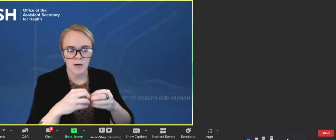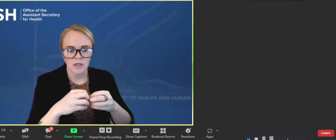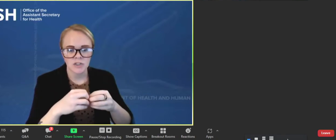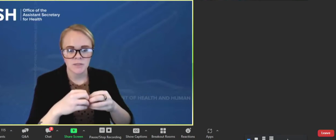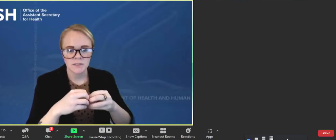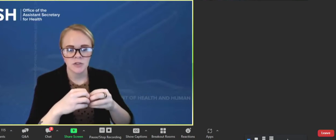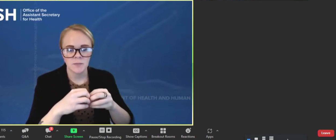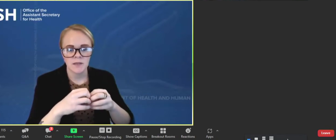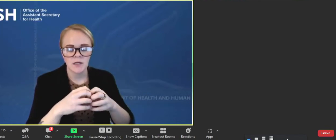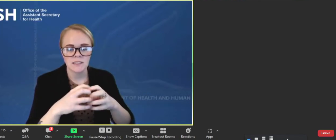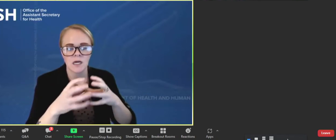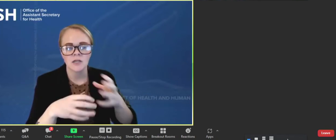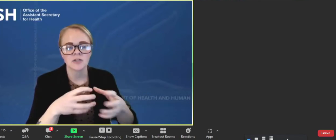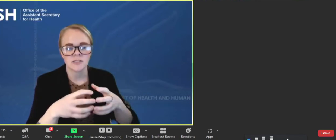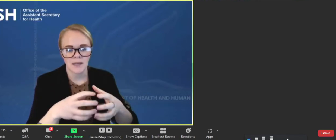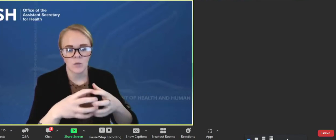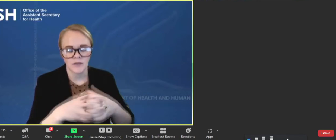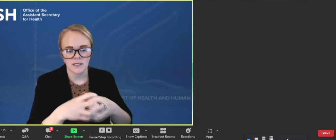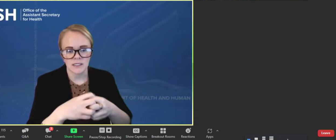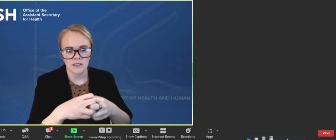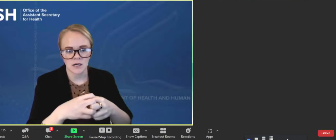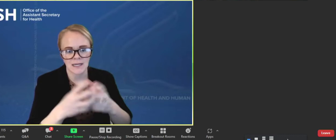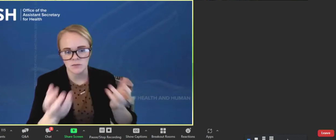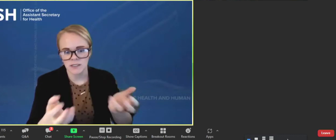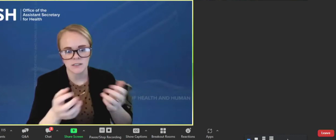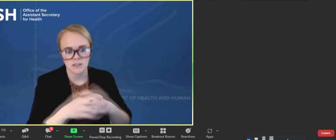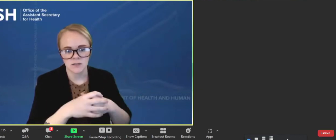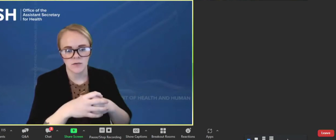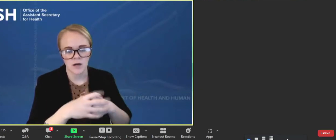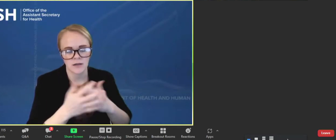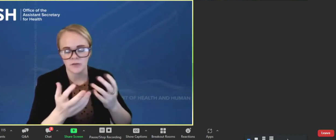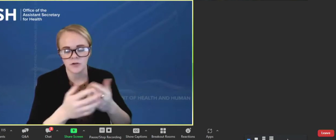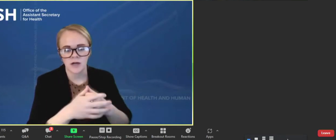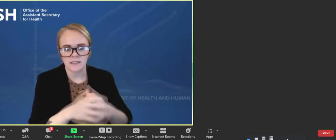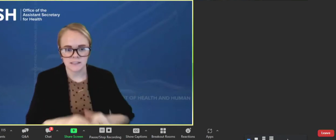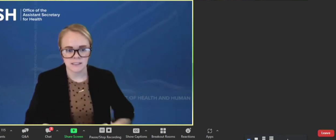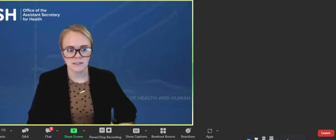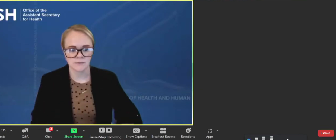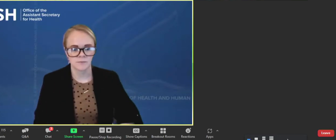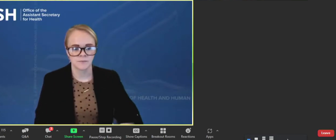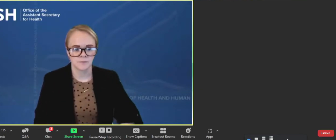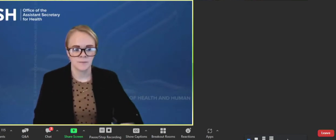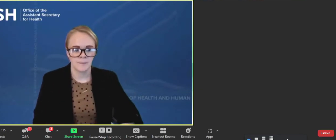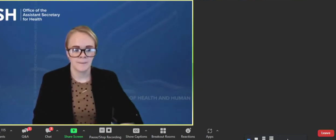partnerships in your communities to understand what the needs are as relates to heart health or chronic disease?